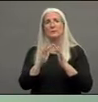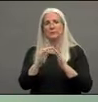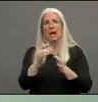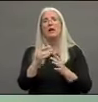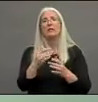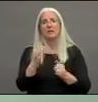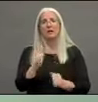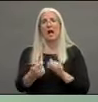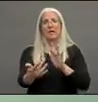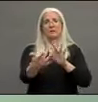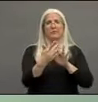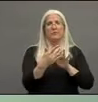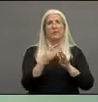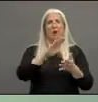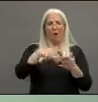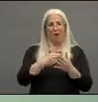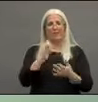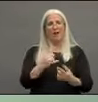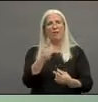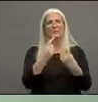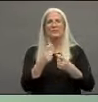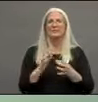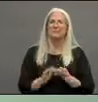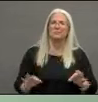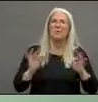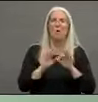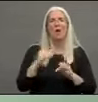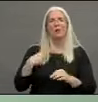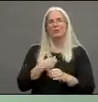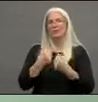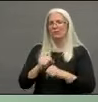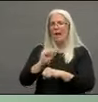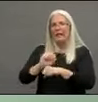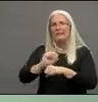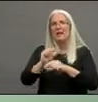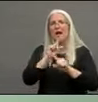on responses for you. Thank you so much for what you're doing and know that